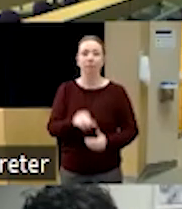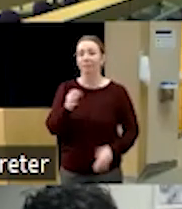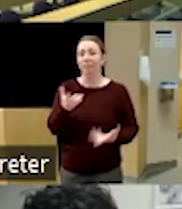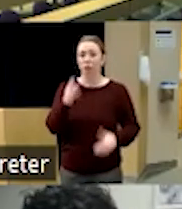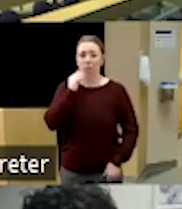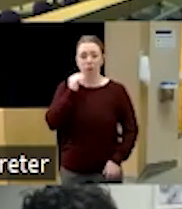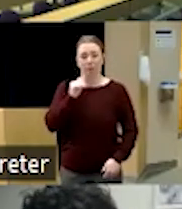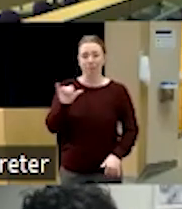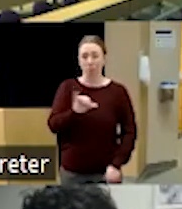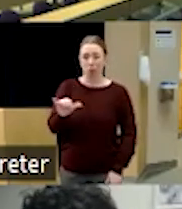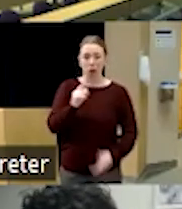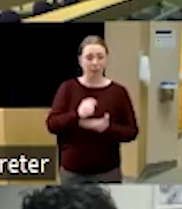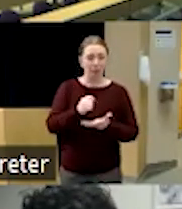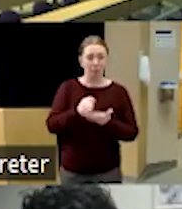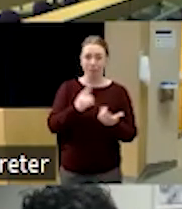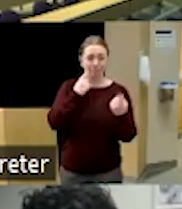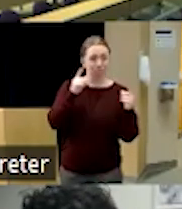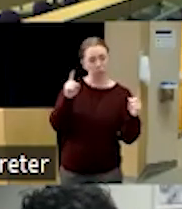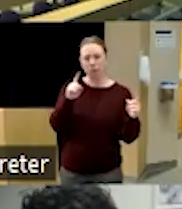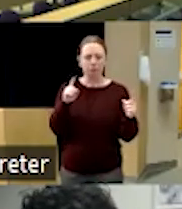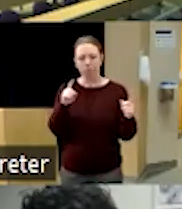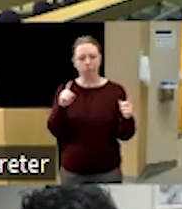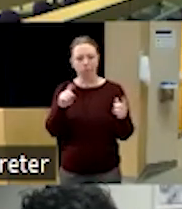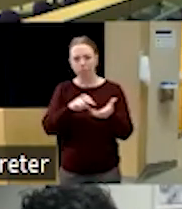um I did write down very low intellectual level that's really a problem